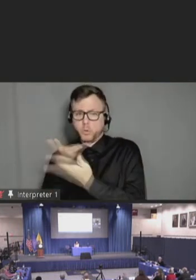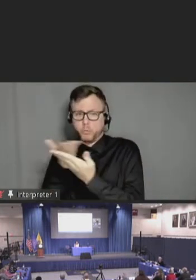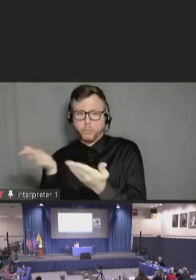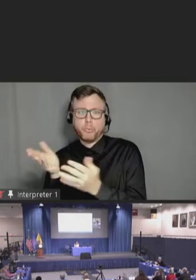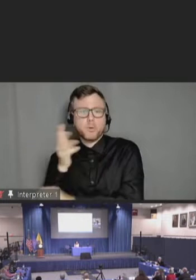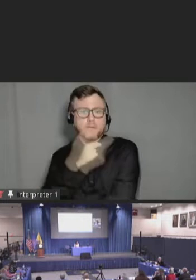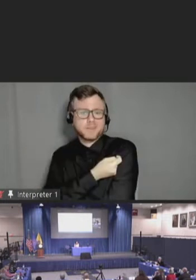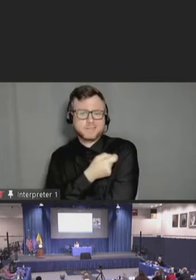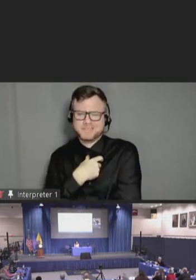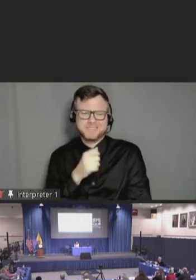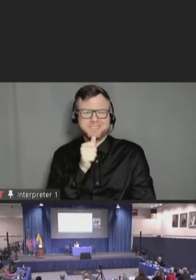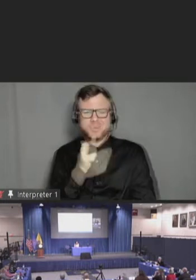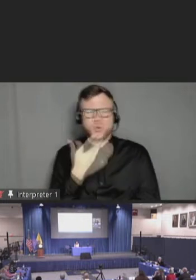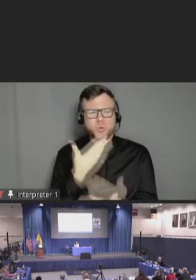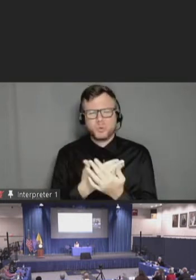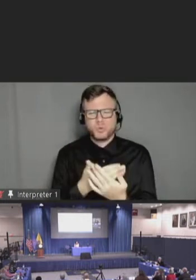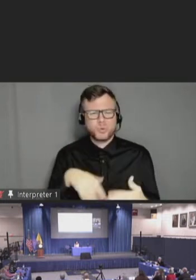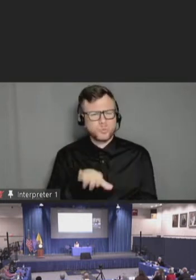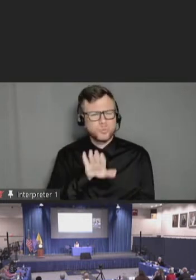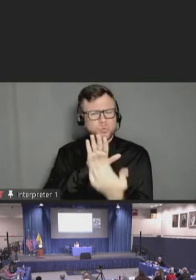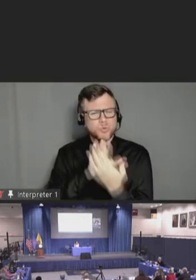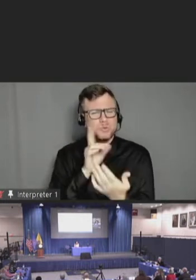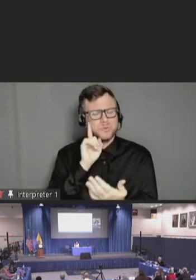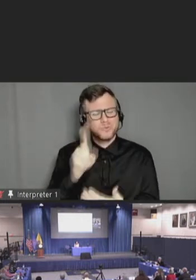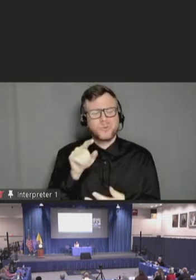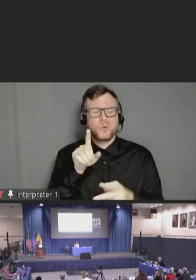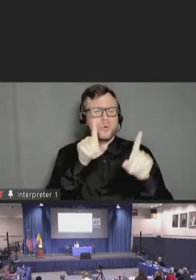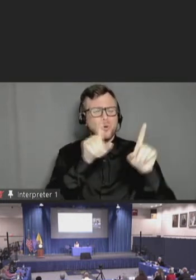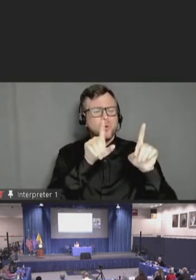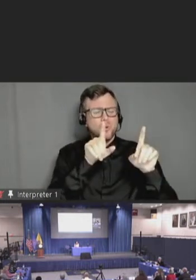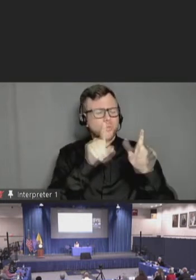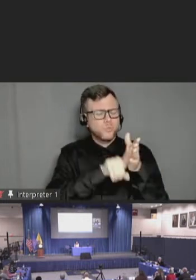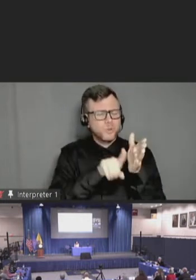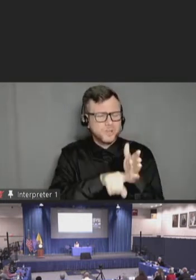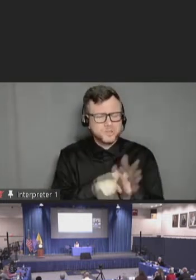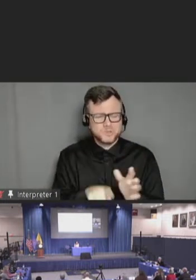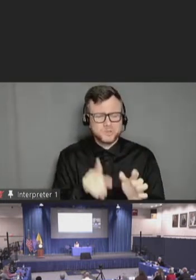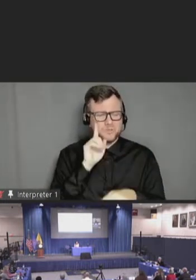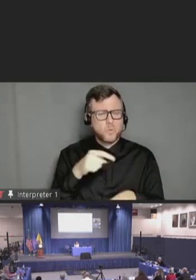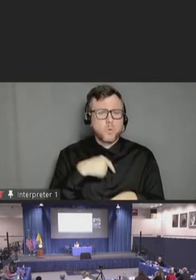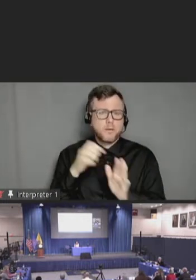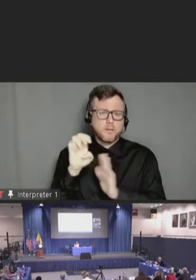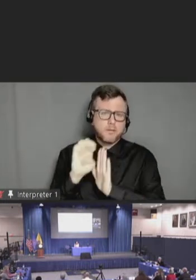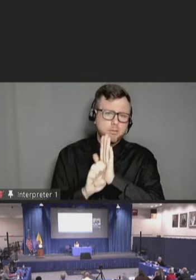suitable approach to address research questions about the safety of the schedule for ethical reasons.